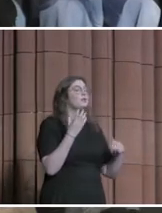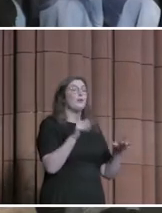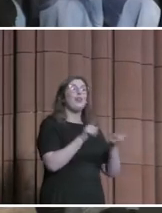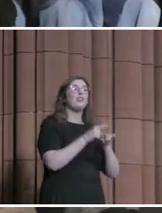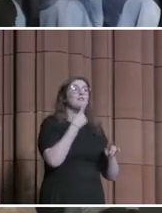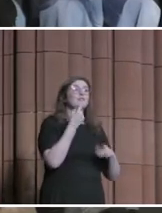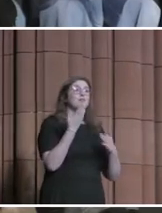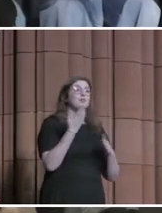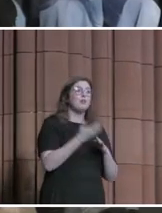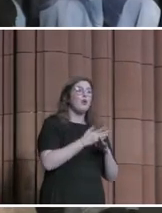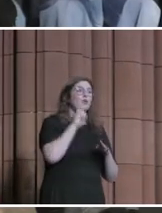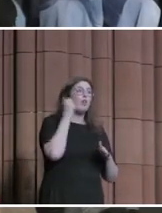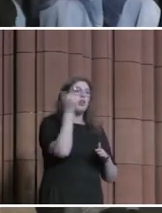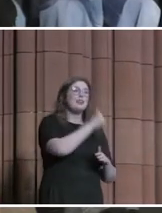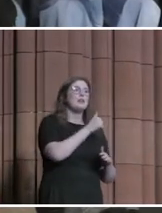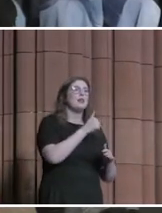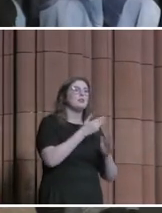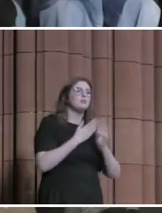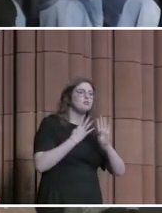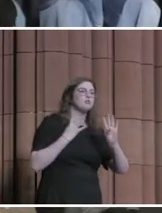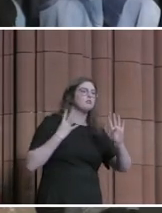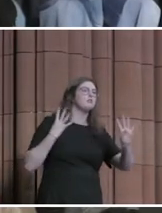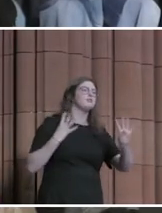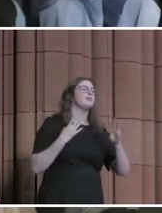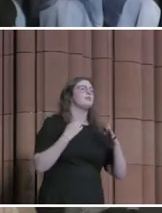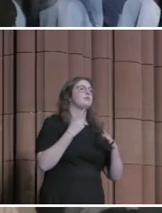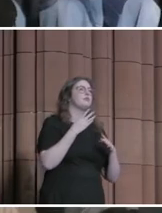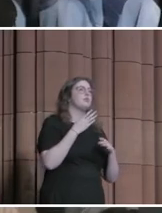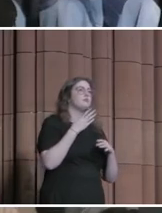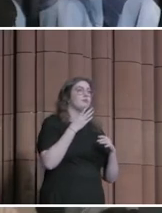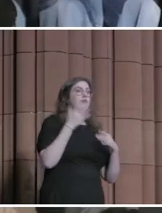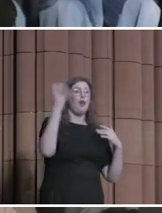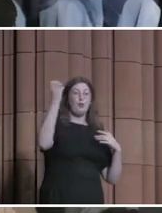now we're going to take part in an academic procession. We're going to go out, the weather is good.